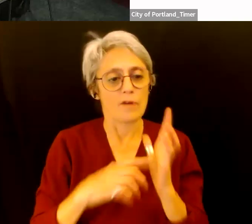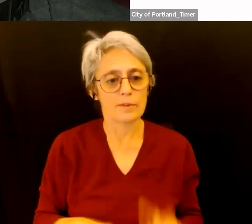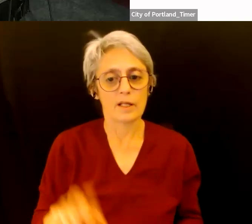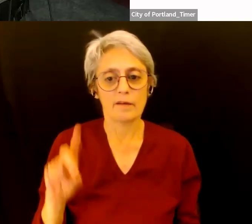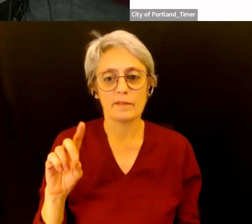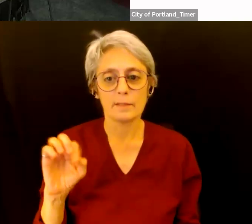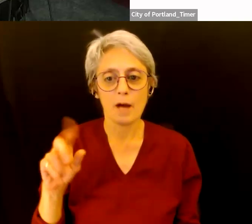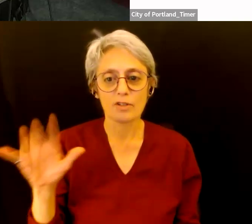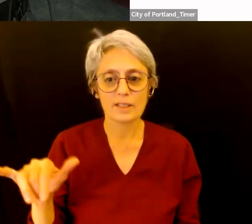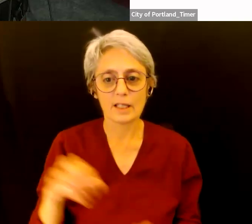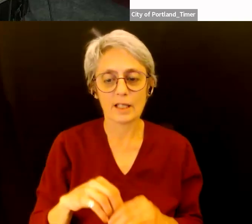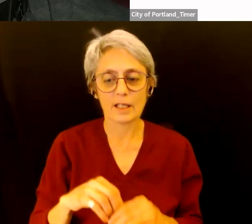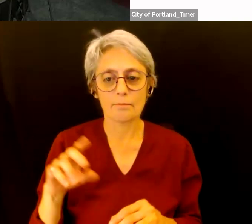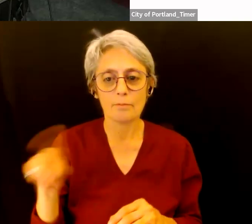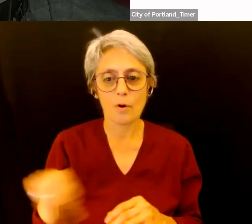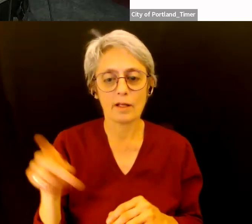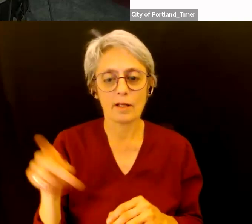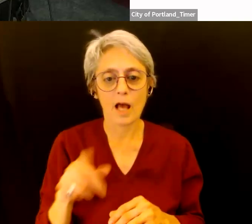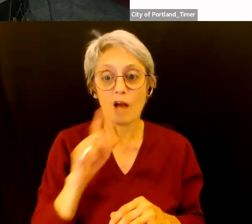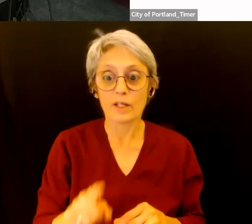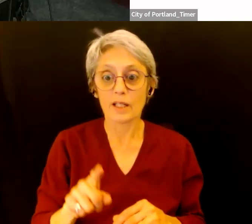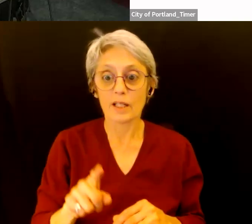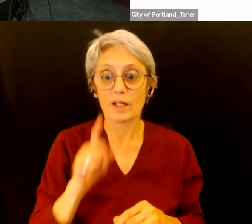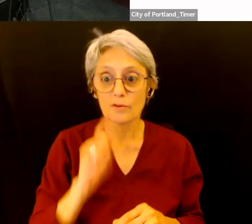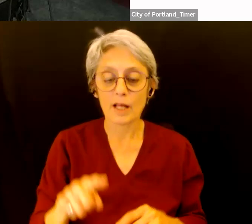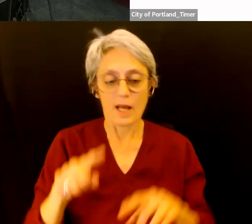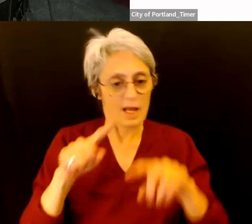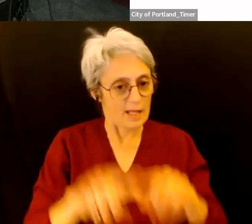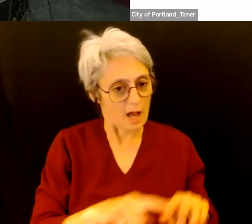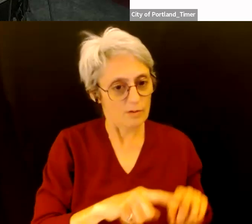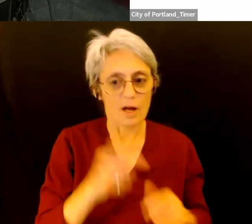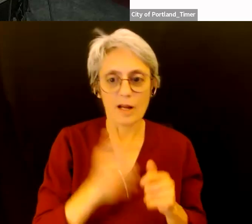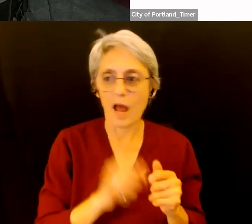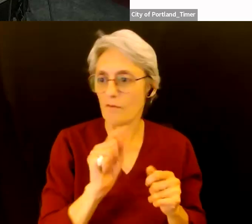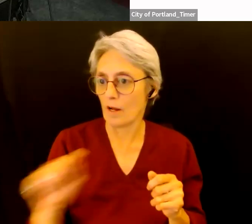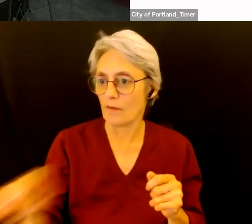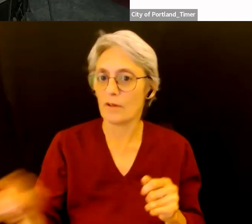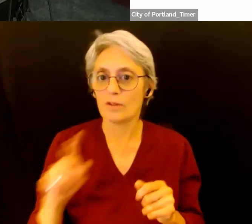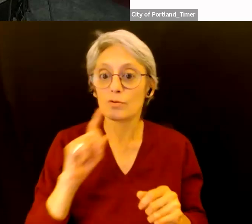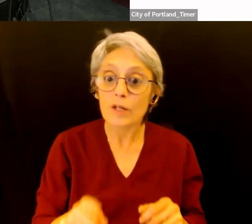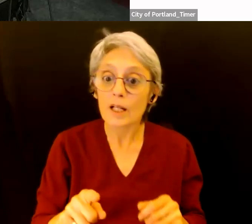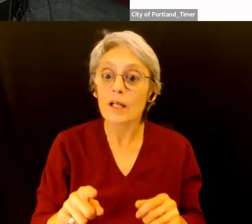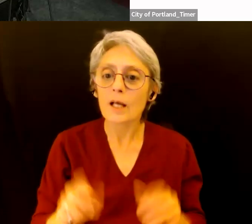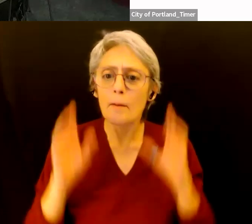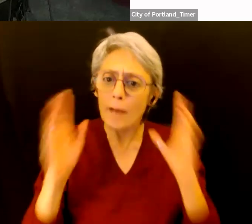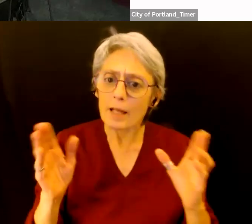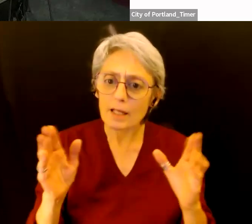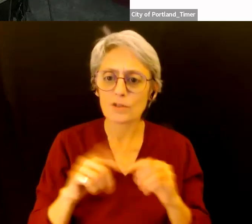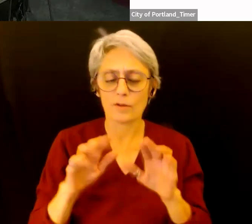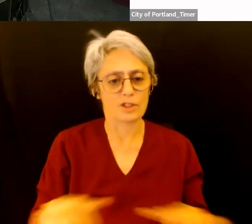I really, really count on every one of you to really Pay attention to the children in schools.